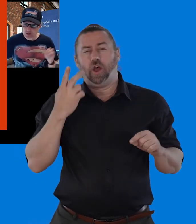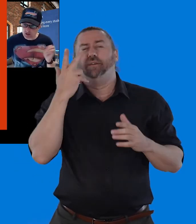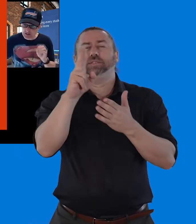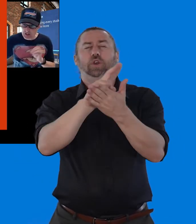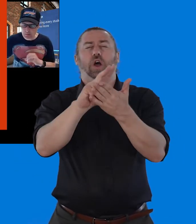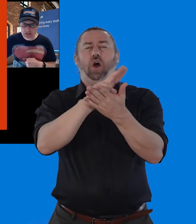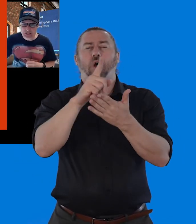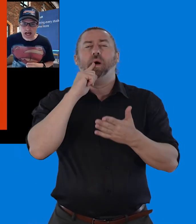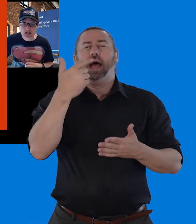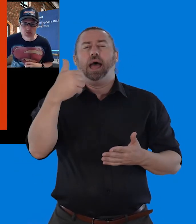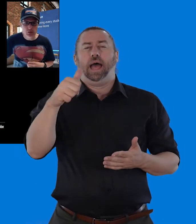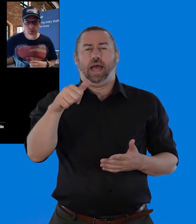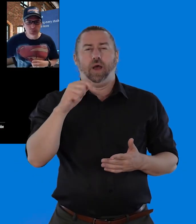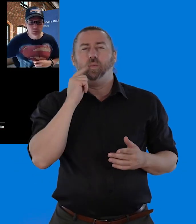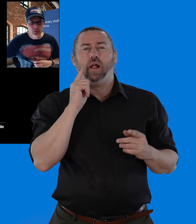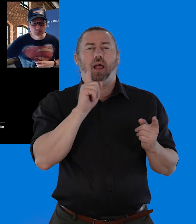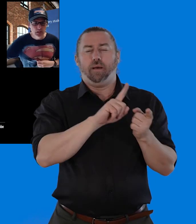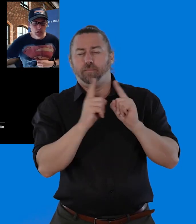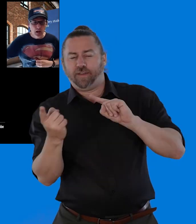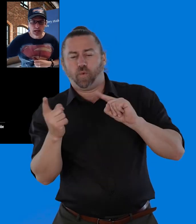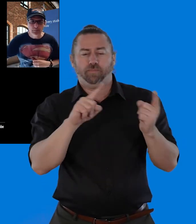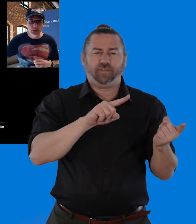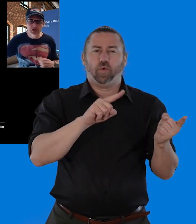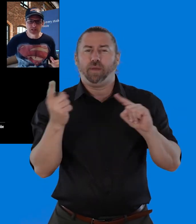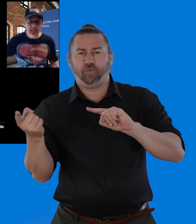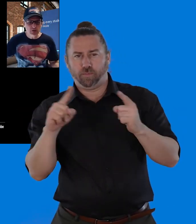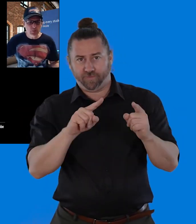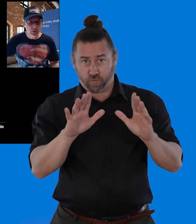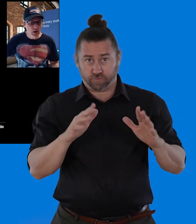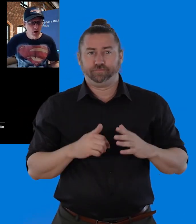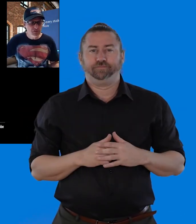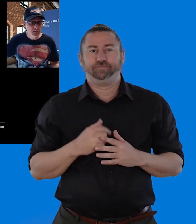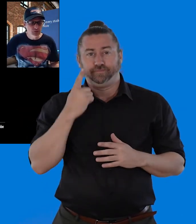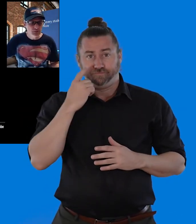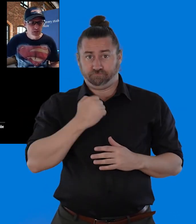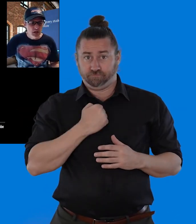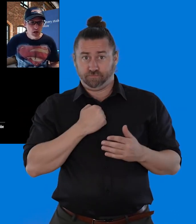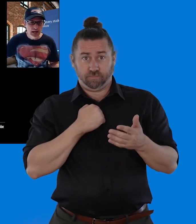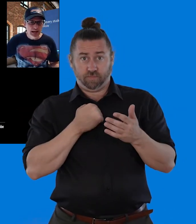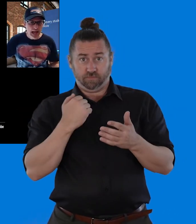and we'll sort of stop and start as we go through. OK, but you can see here I'm on my iPhone, OK,